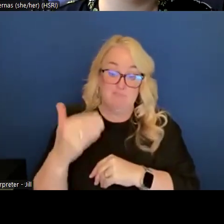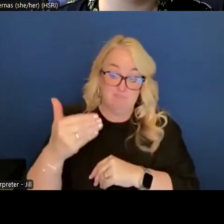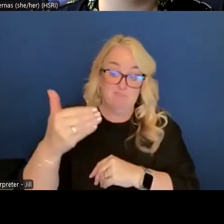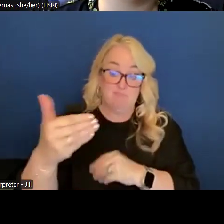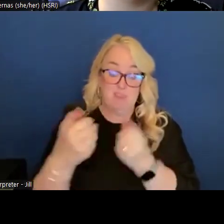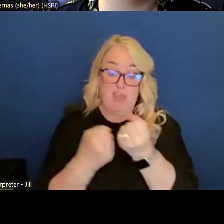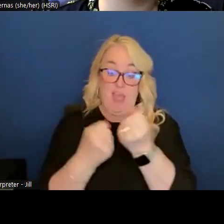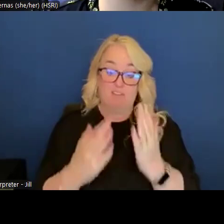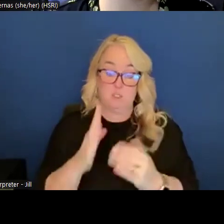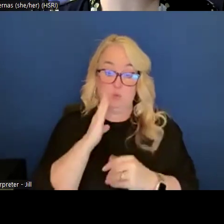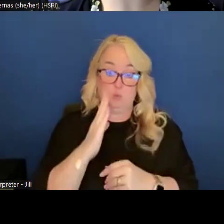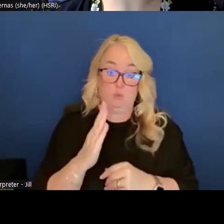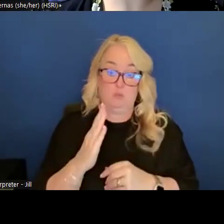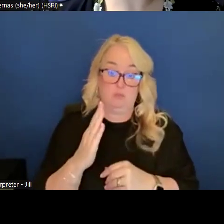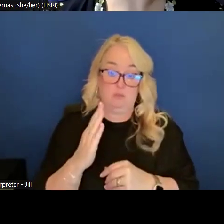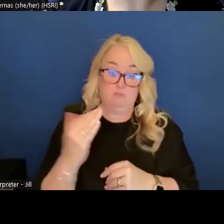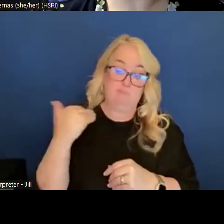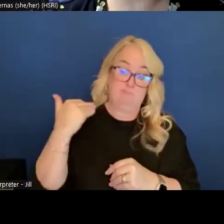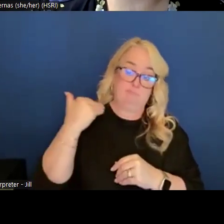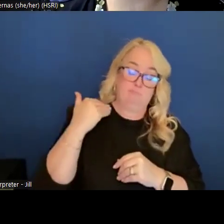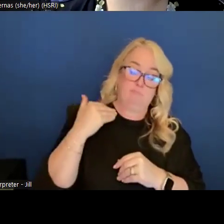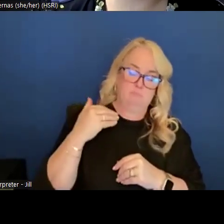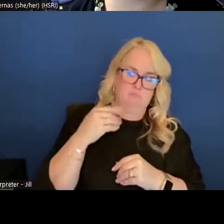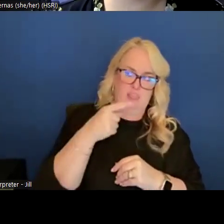us and say, the waiver says this service exists, but we don't